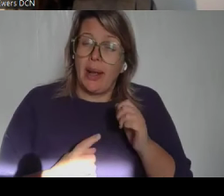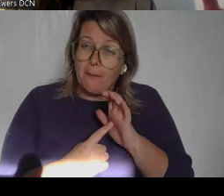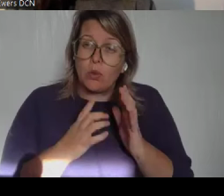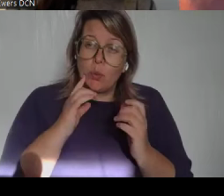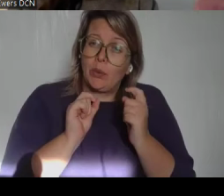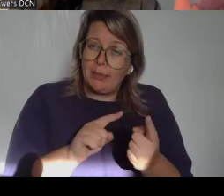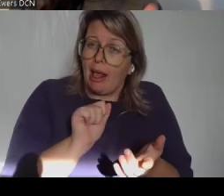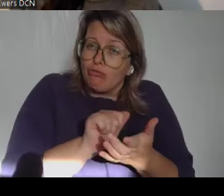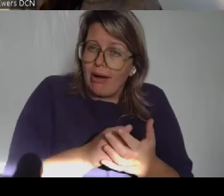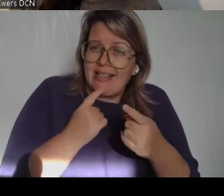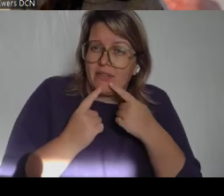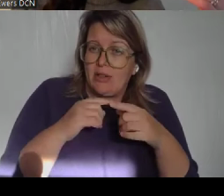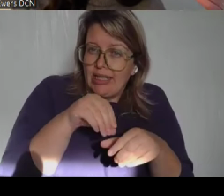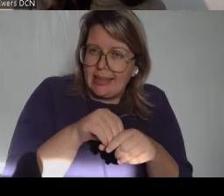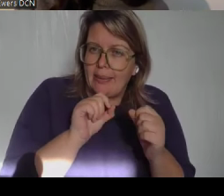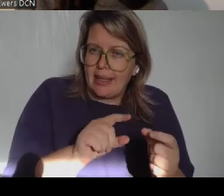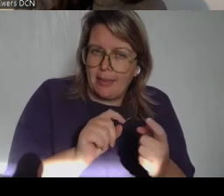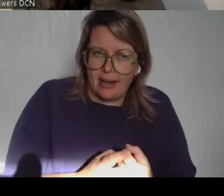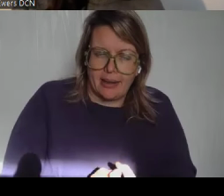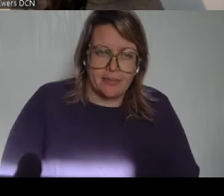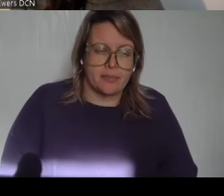Finally, just on the report, you'll see the unique open rate.